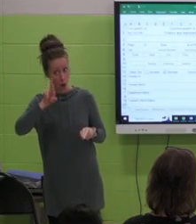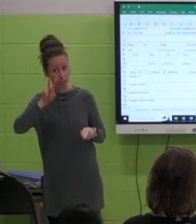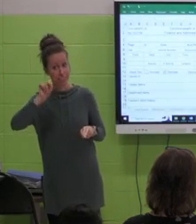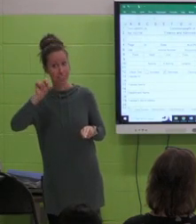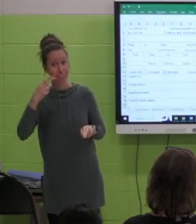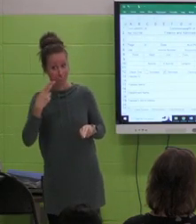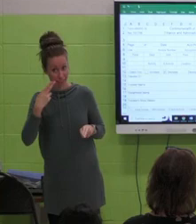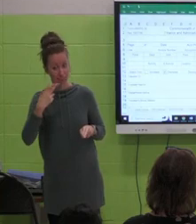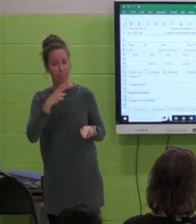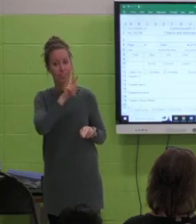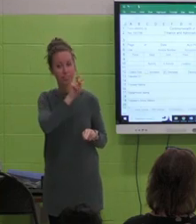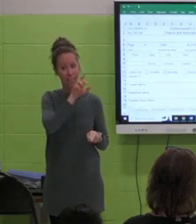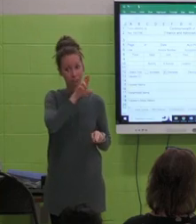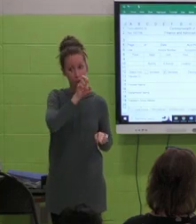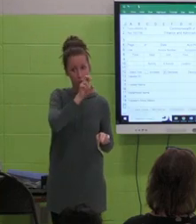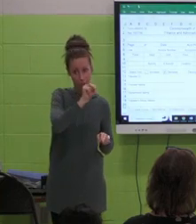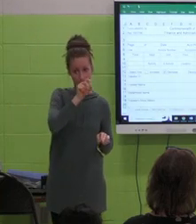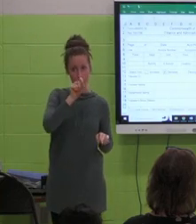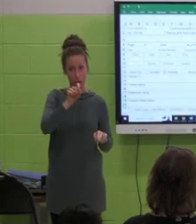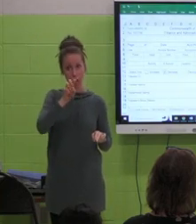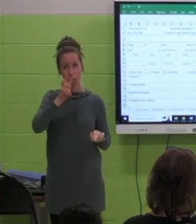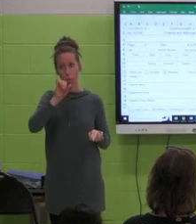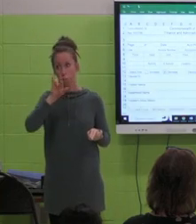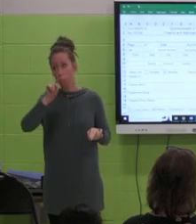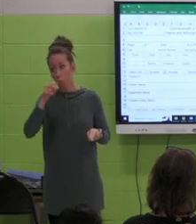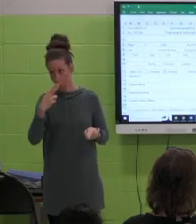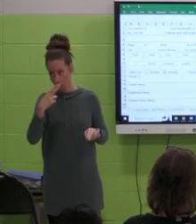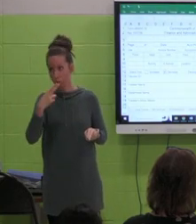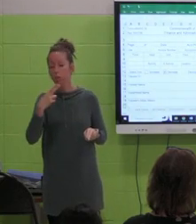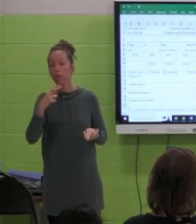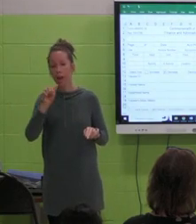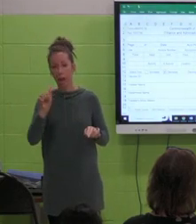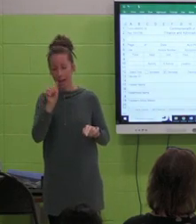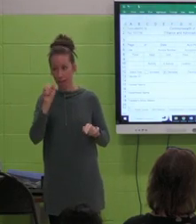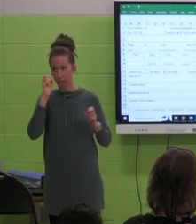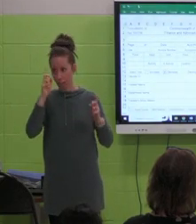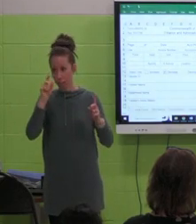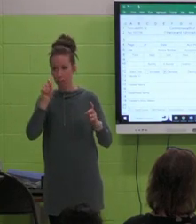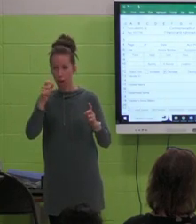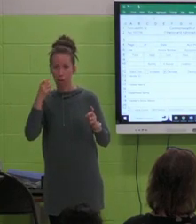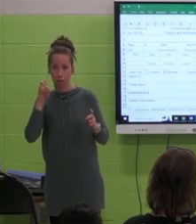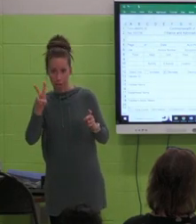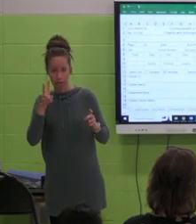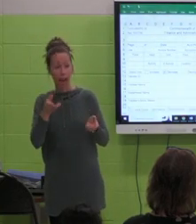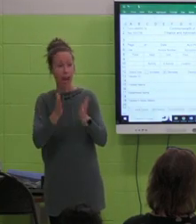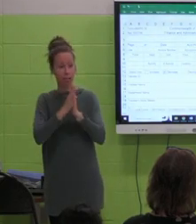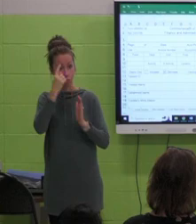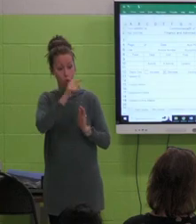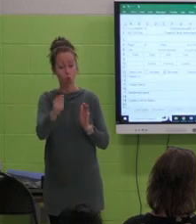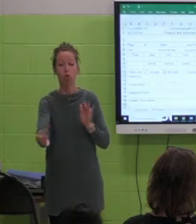Wirth karen.wirth@education.ky.gov I'm asking for you all to reach out to me if you have problems if